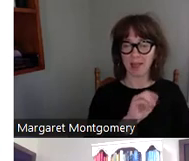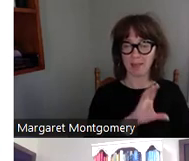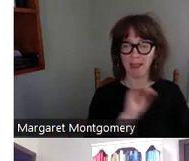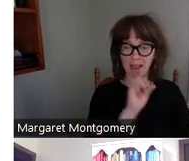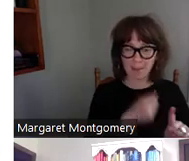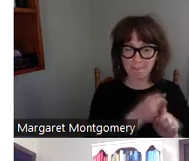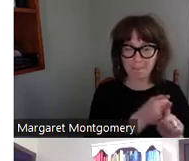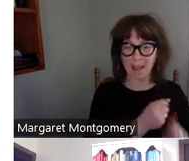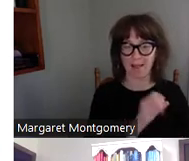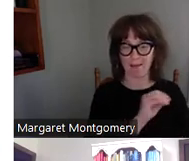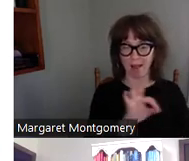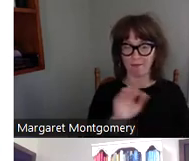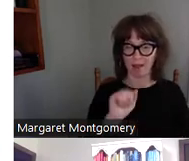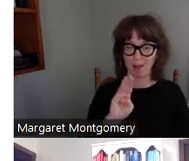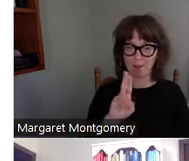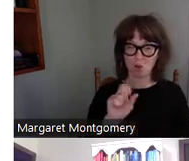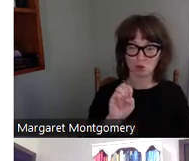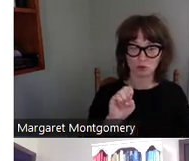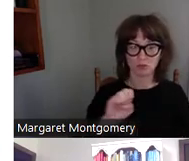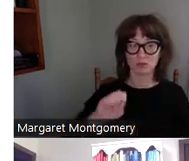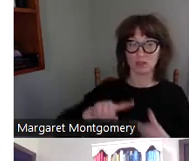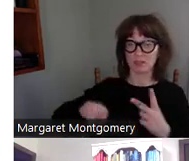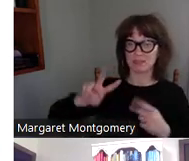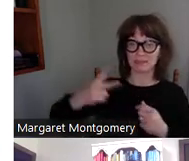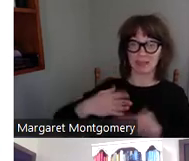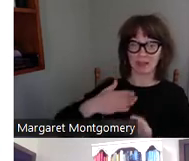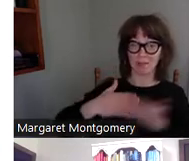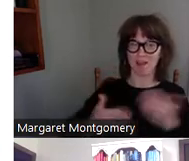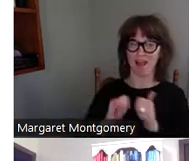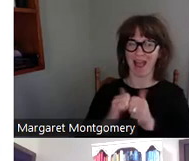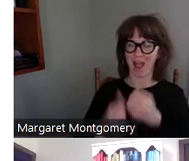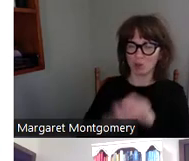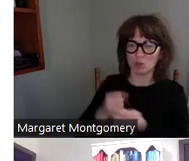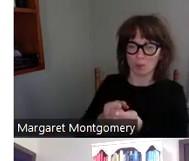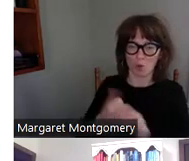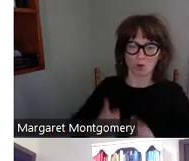we'll close every ways that we can support the service of domestic violence and keep